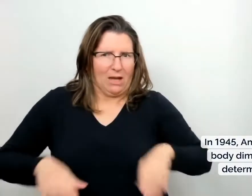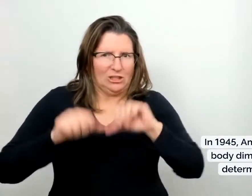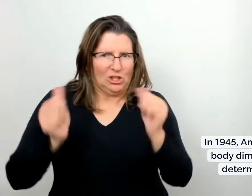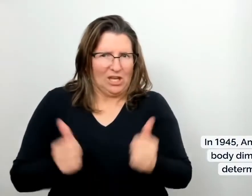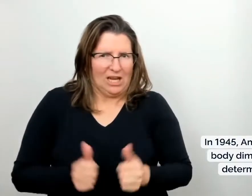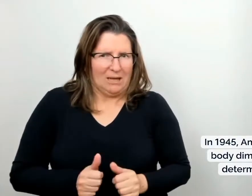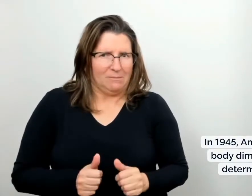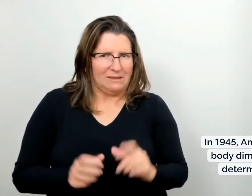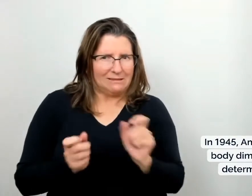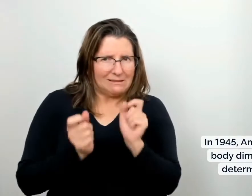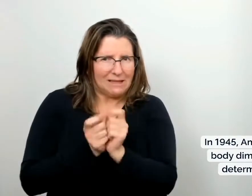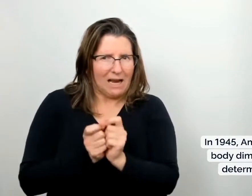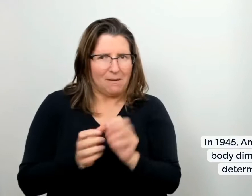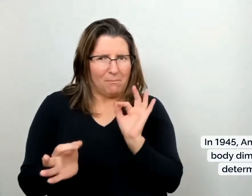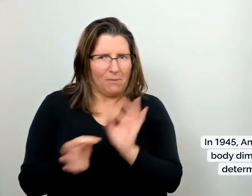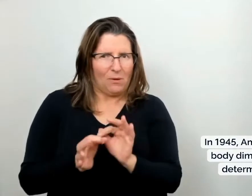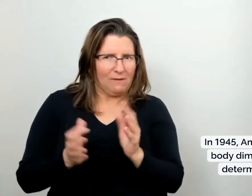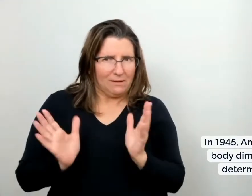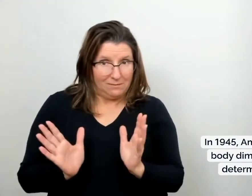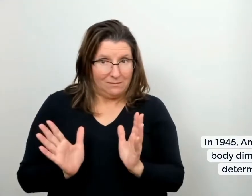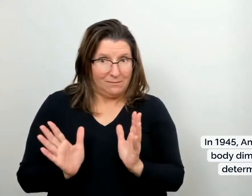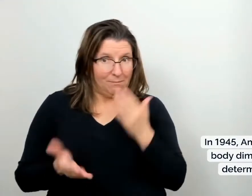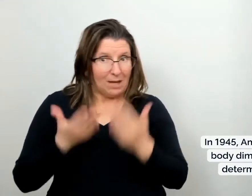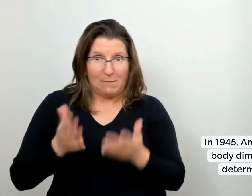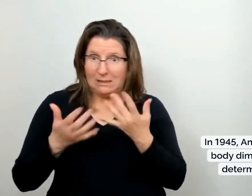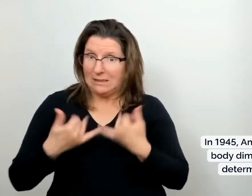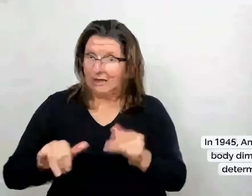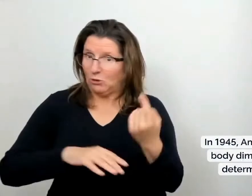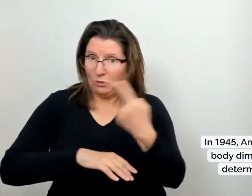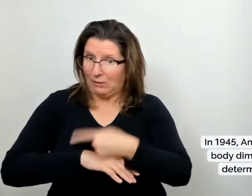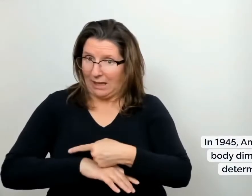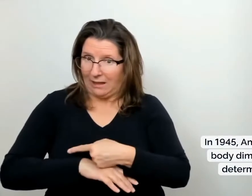Women were obsessing about having perfect bodies then. Maybe that is still true today.